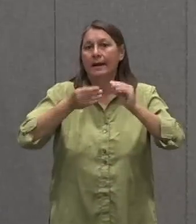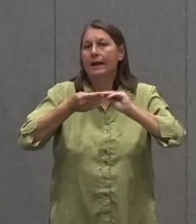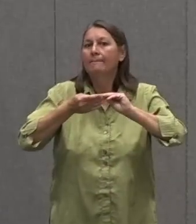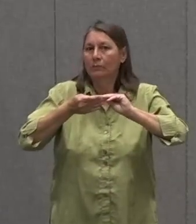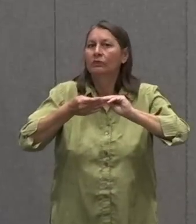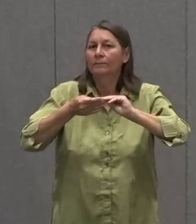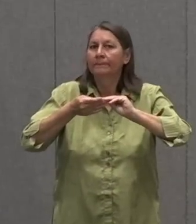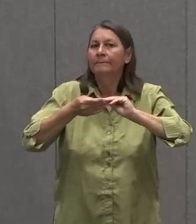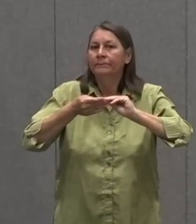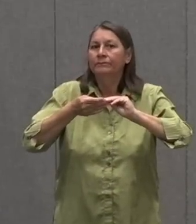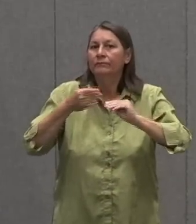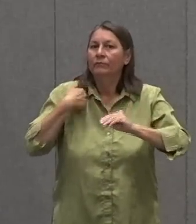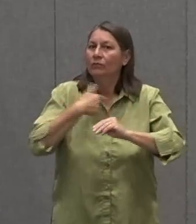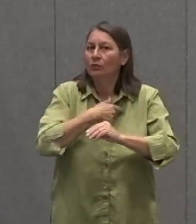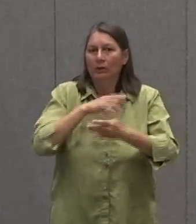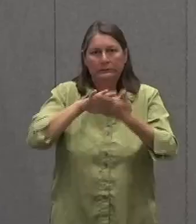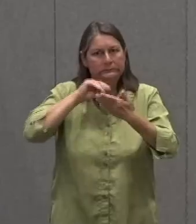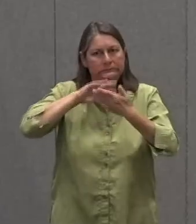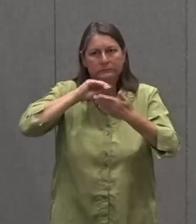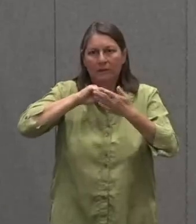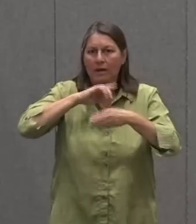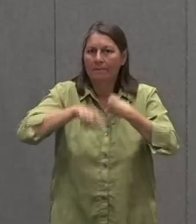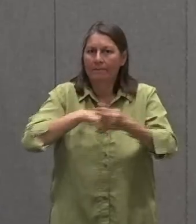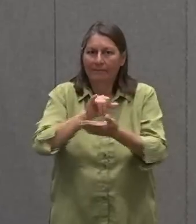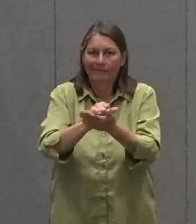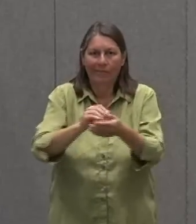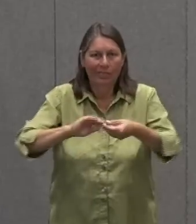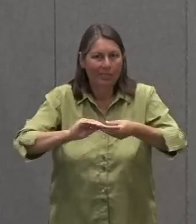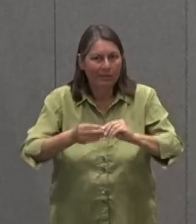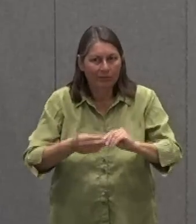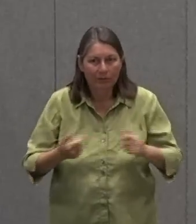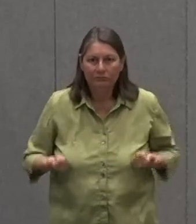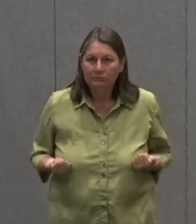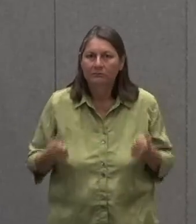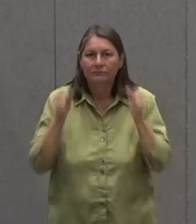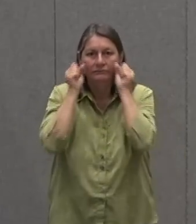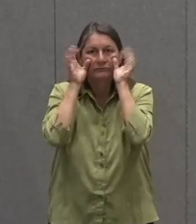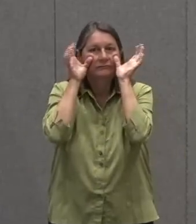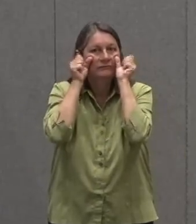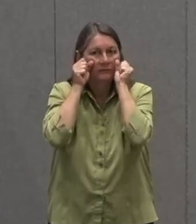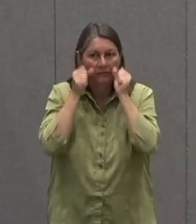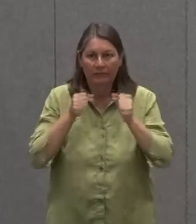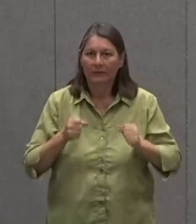We learned a lot about that particular number. I'm just amazed at how well I could speak